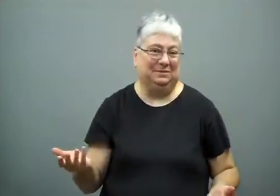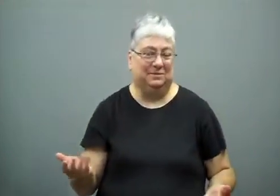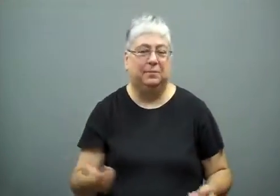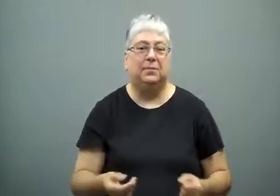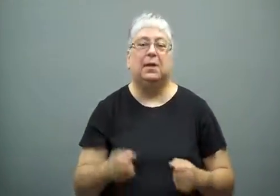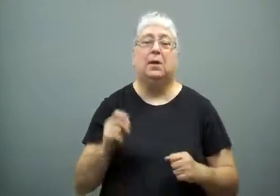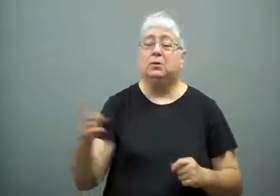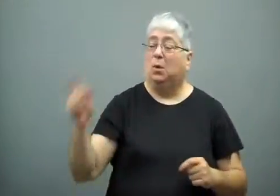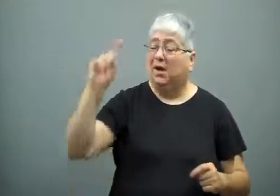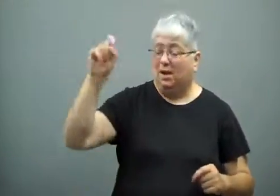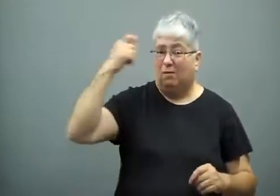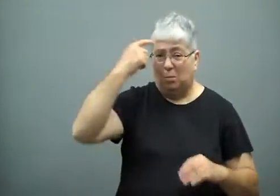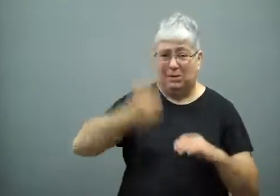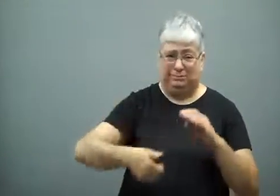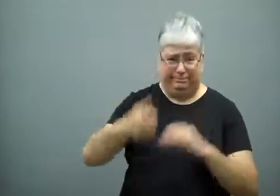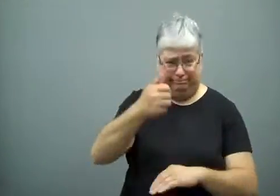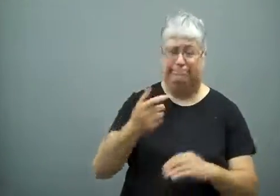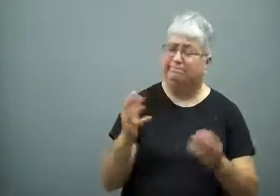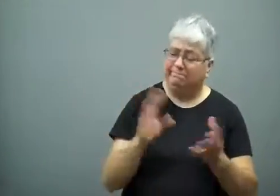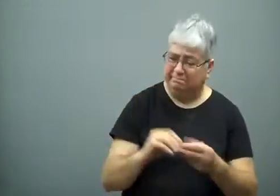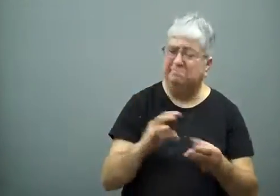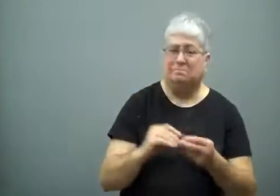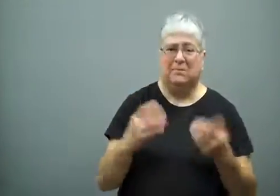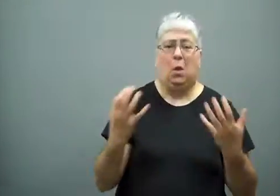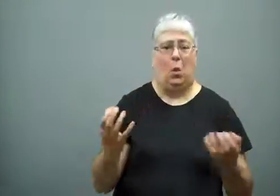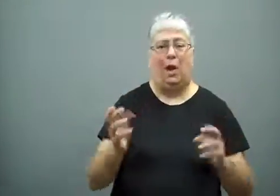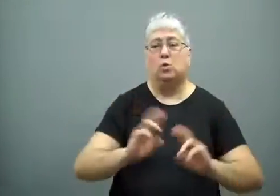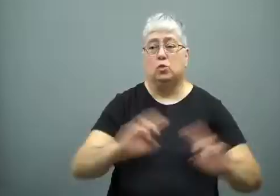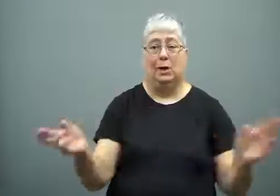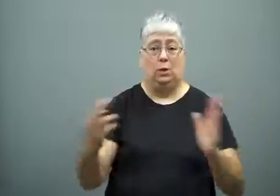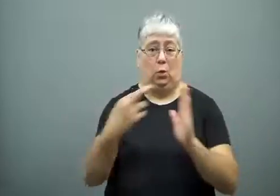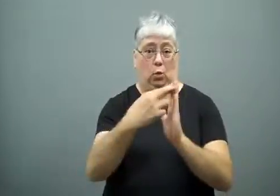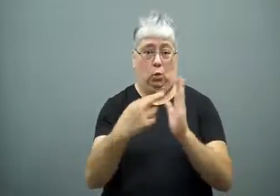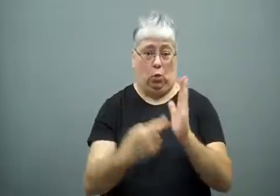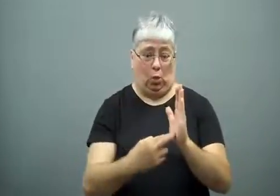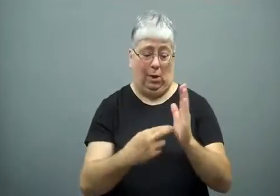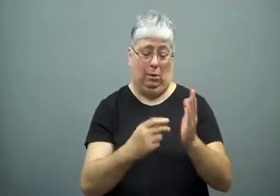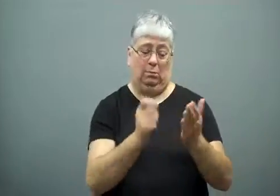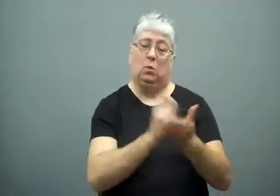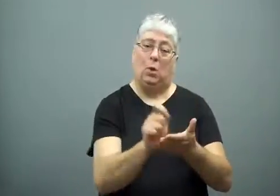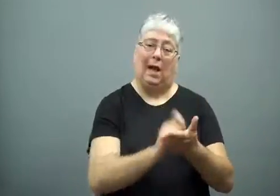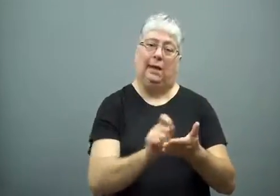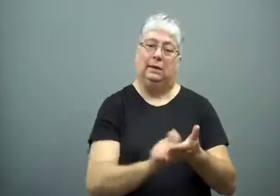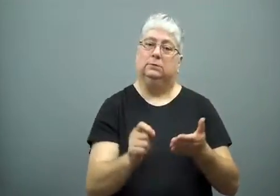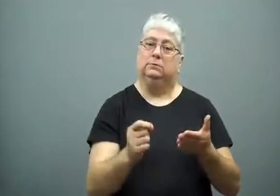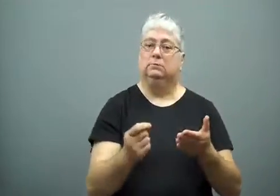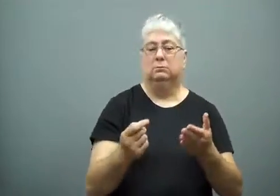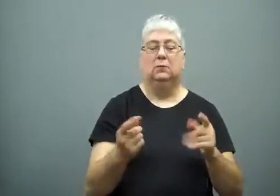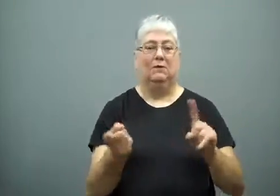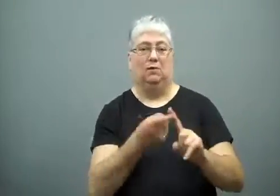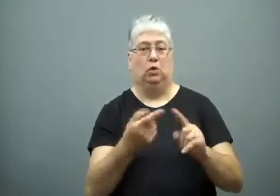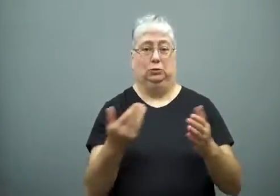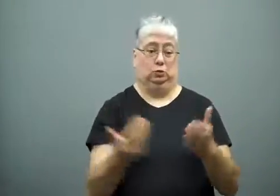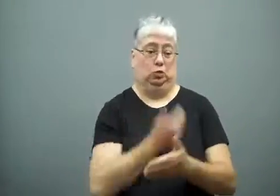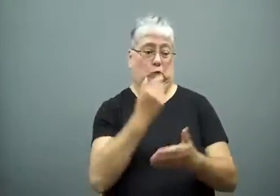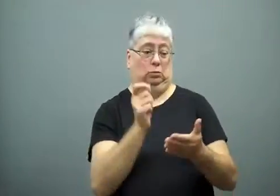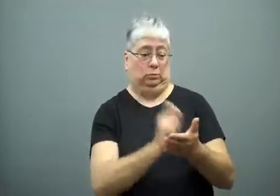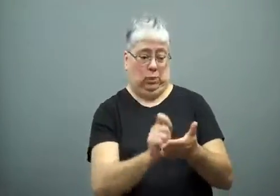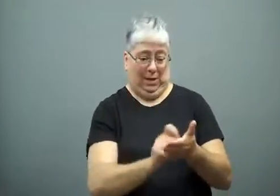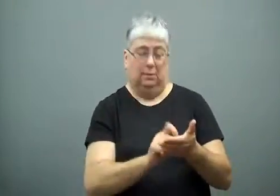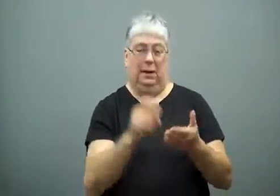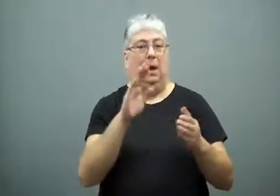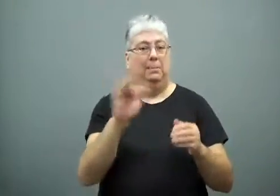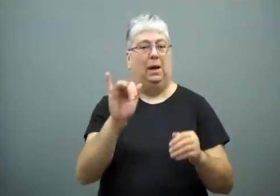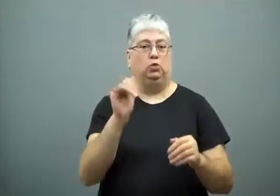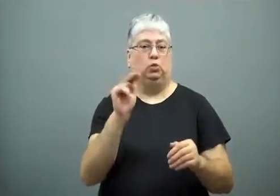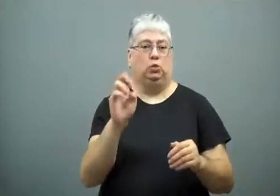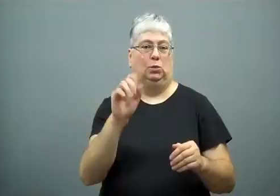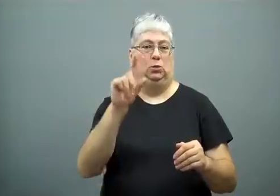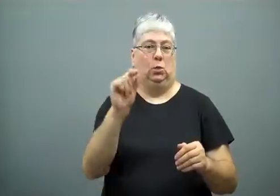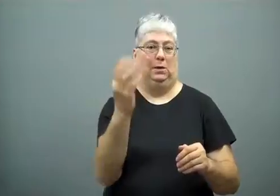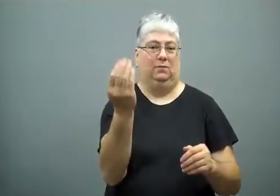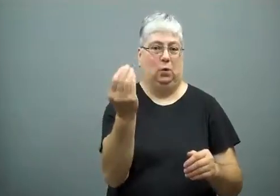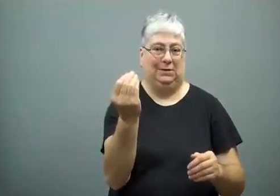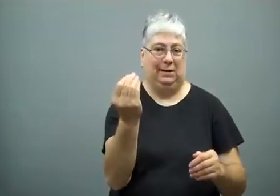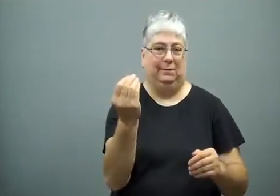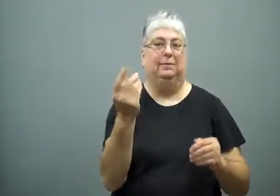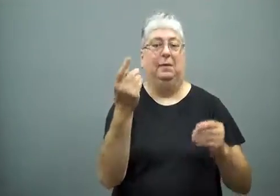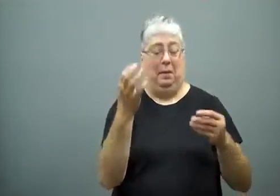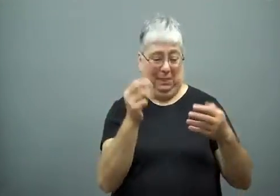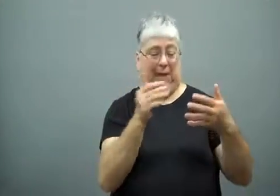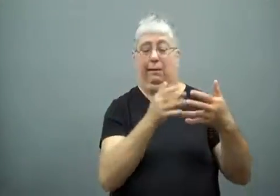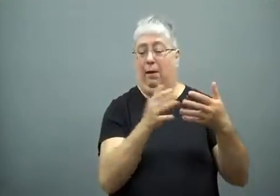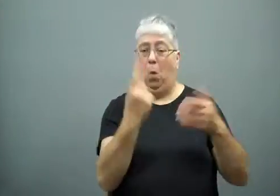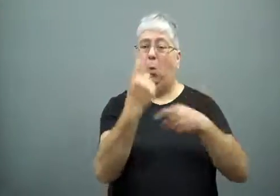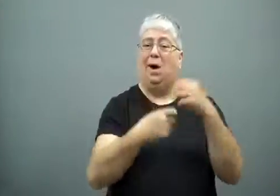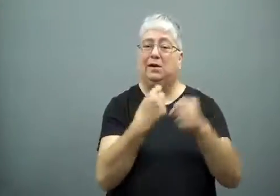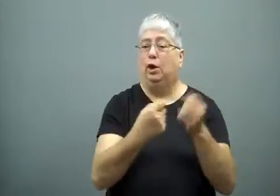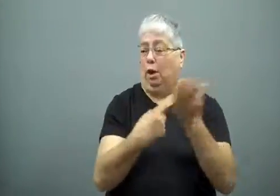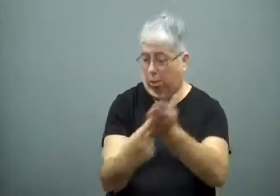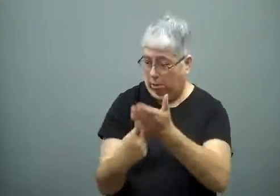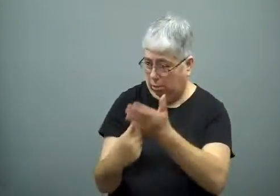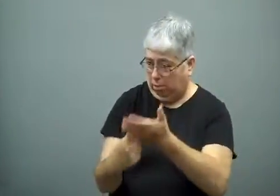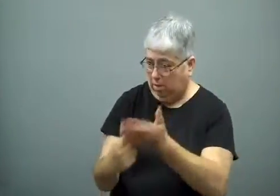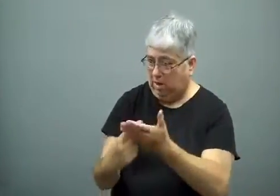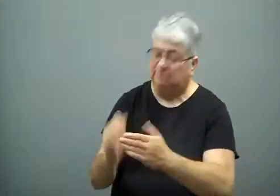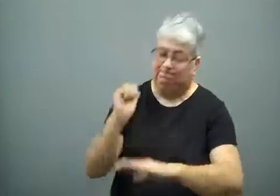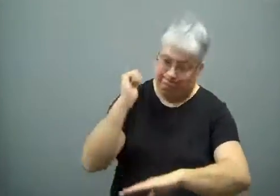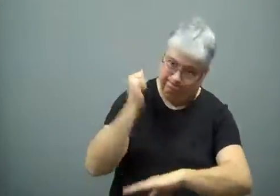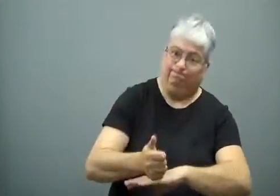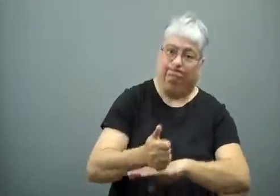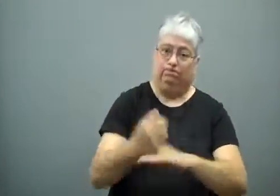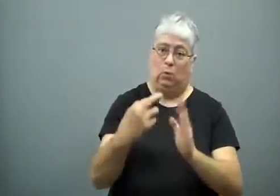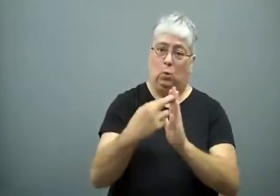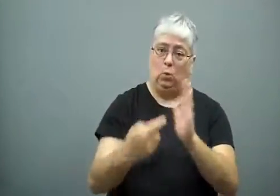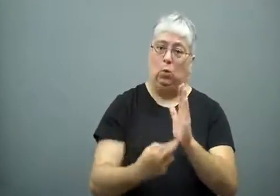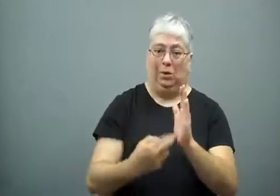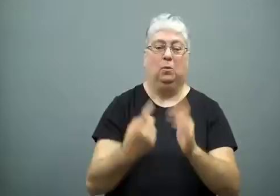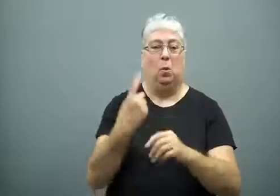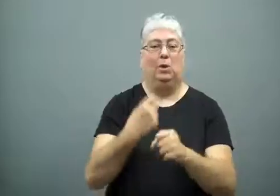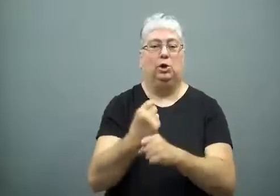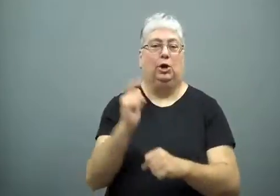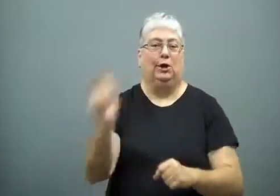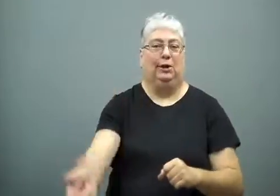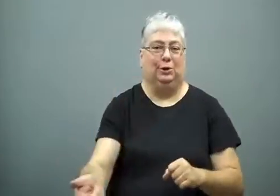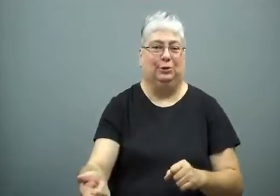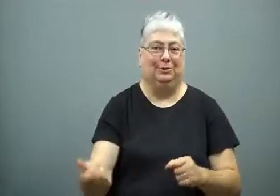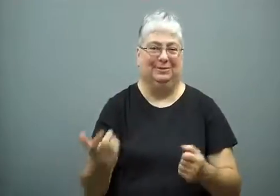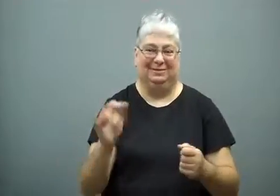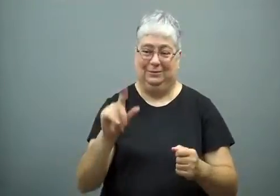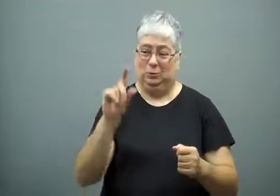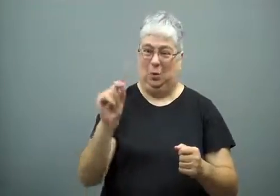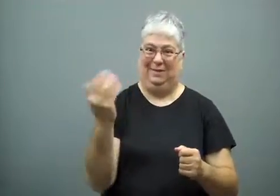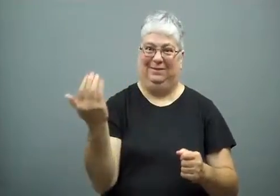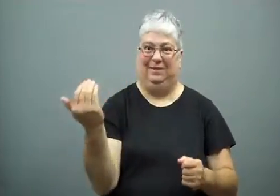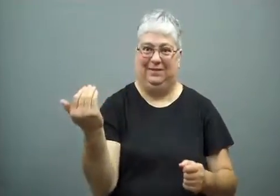Government officials want regulations proposed by June of 2014.